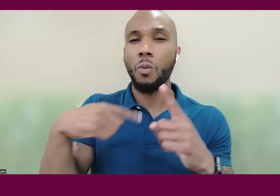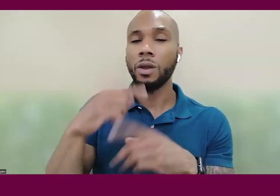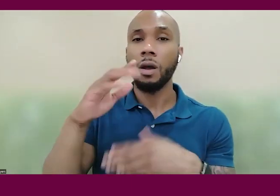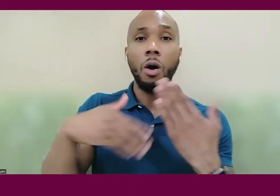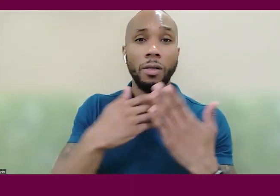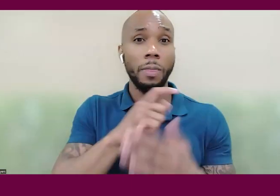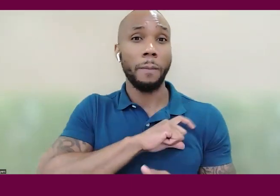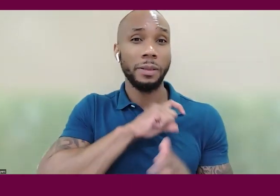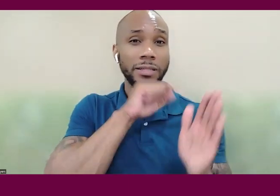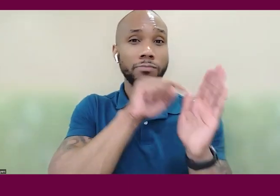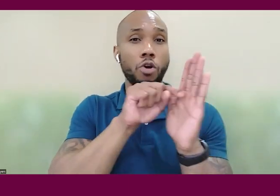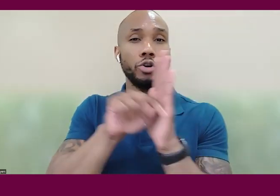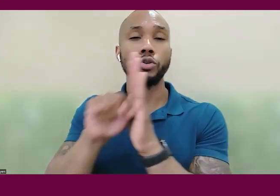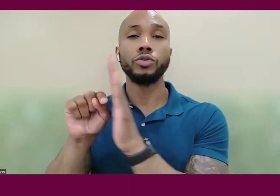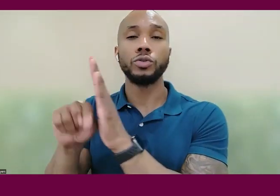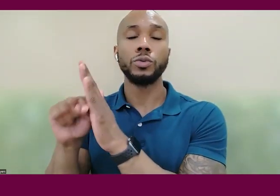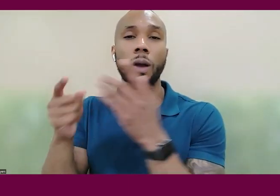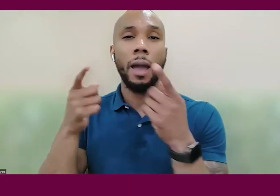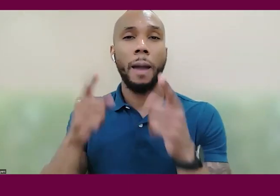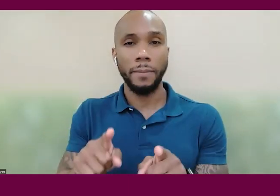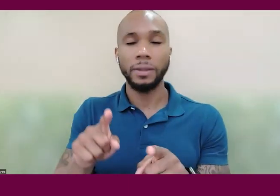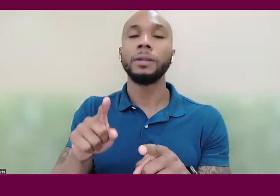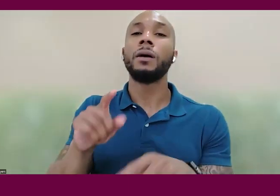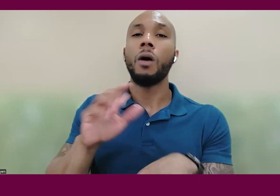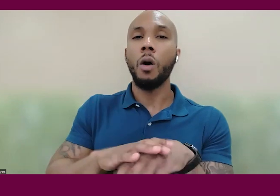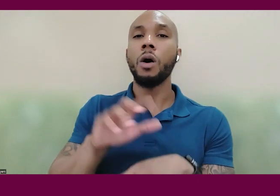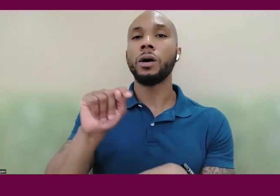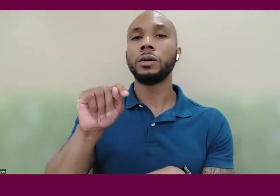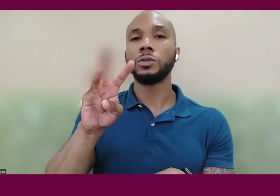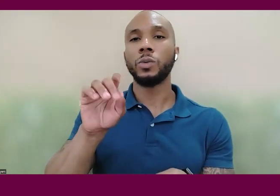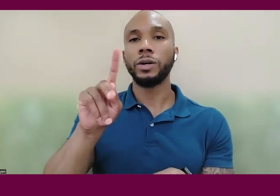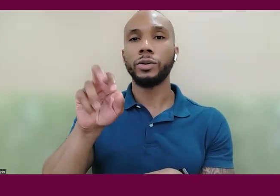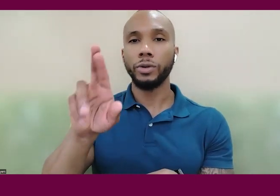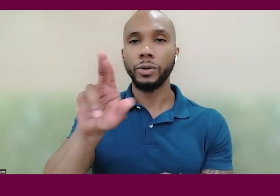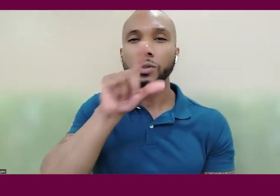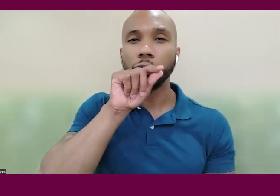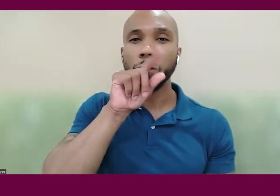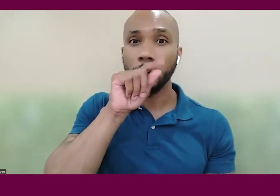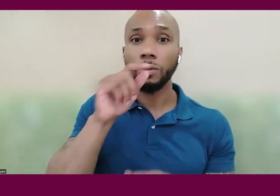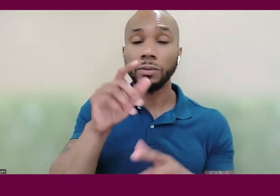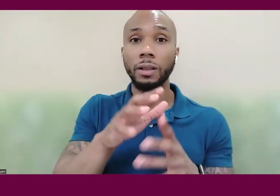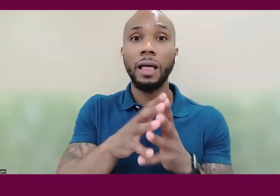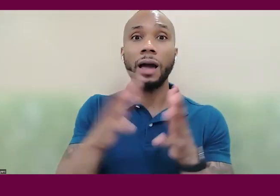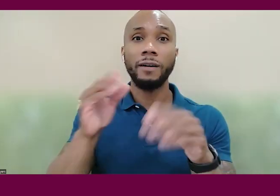all of these police murders were going on when, on Twitter, we got a whole lot of advice